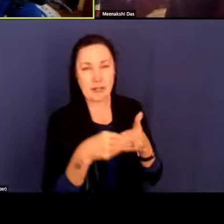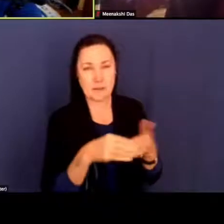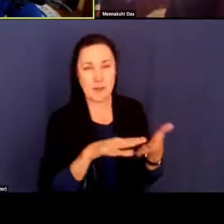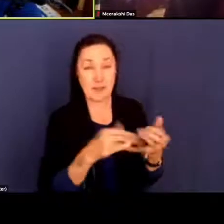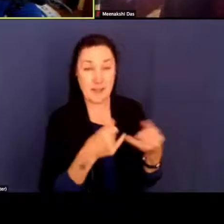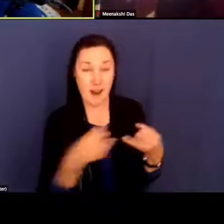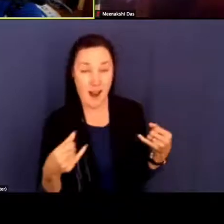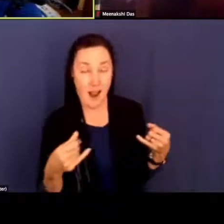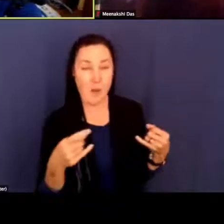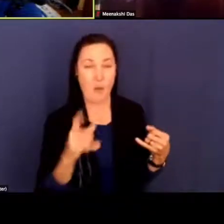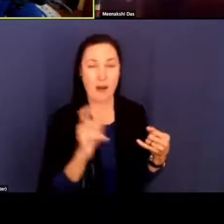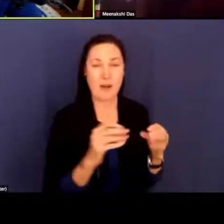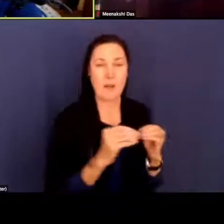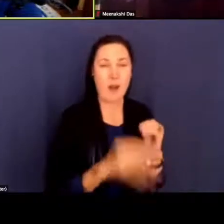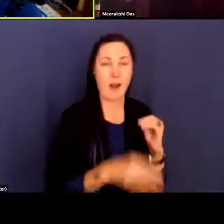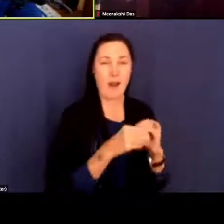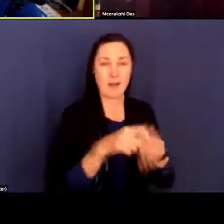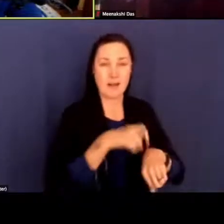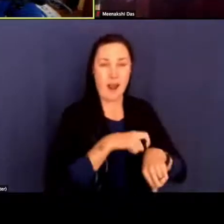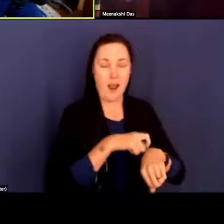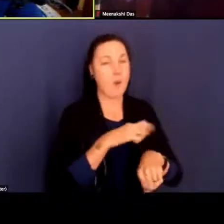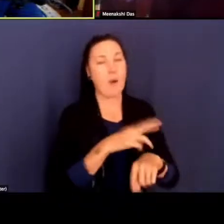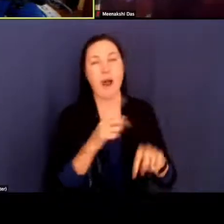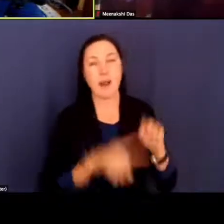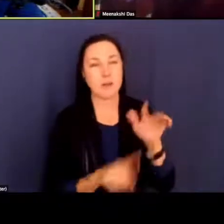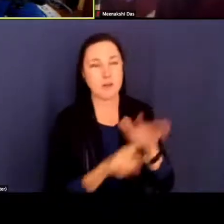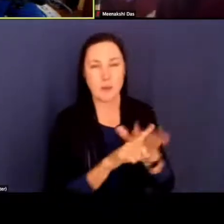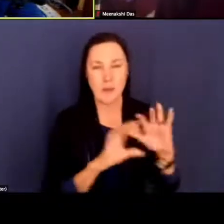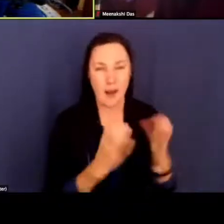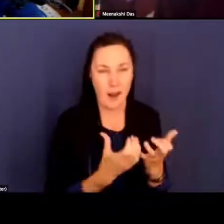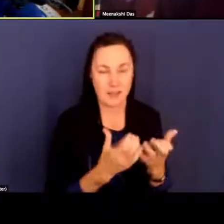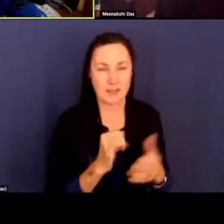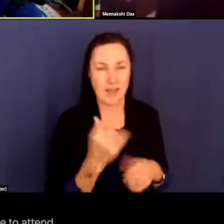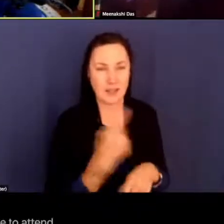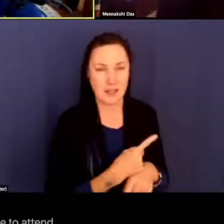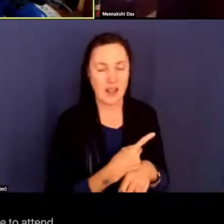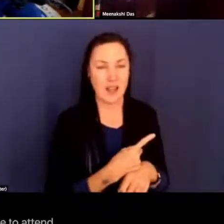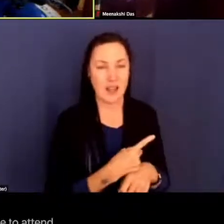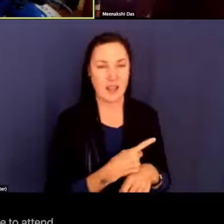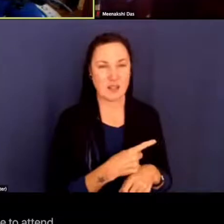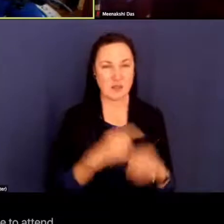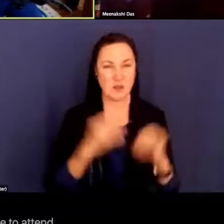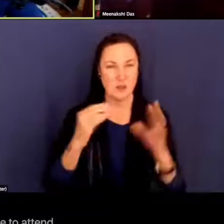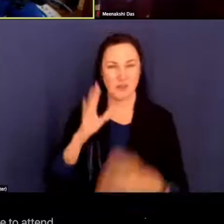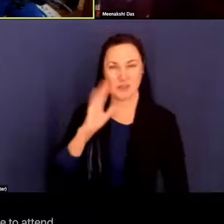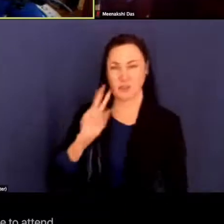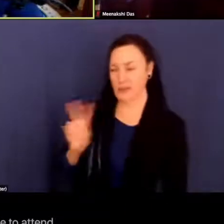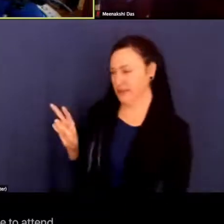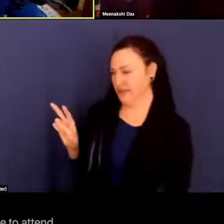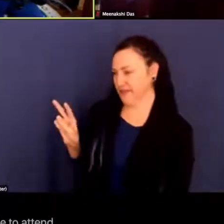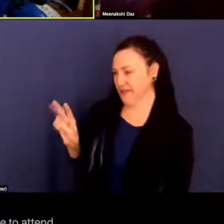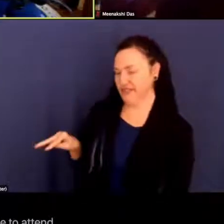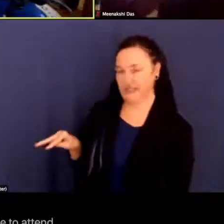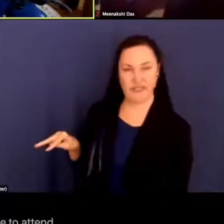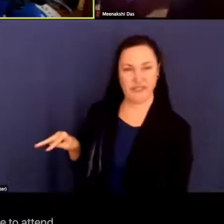And I found that despite working probably harder because I had to make up for a lot of